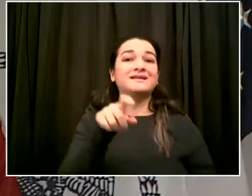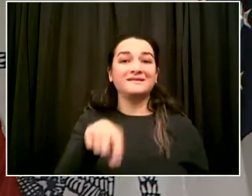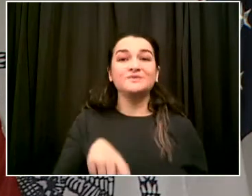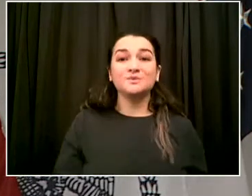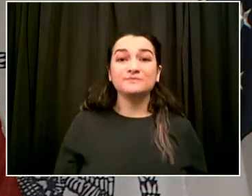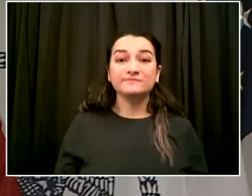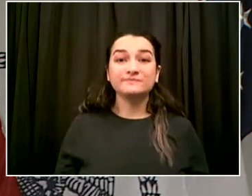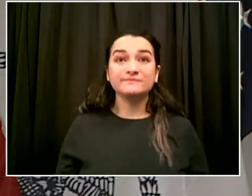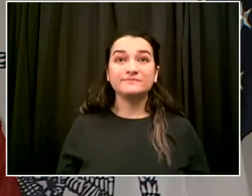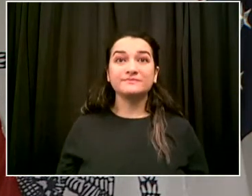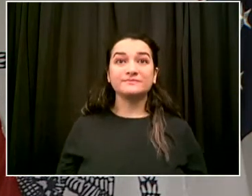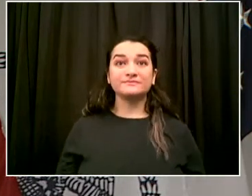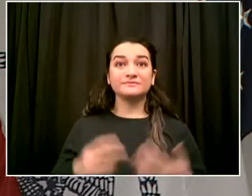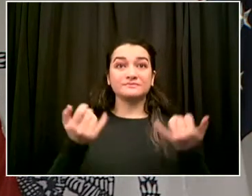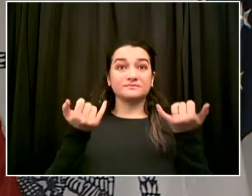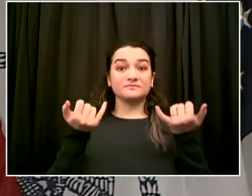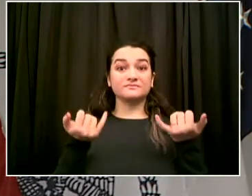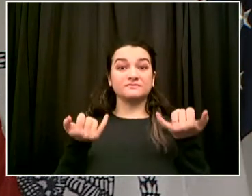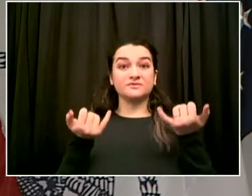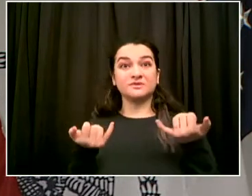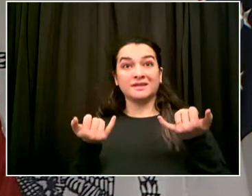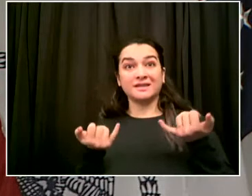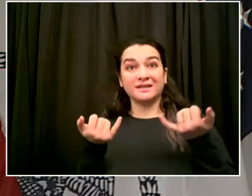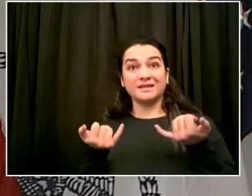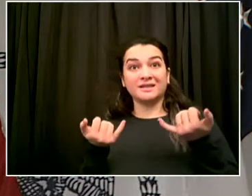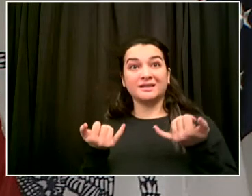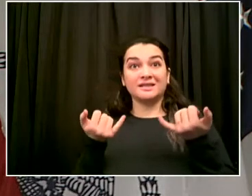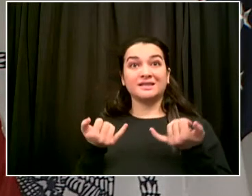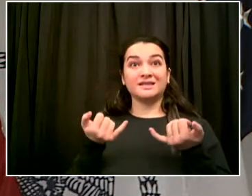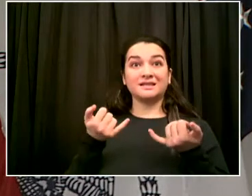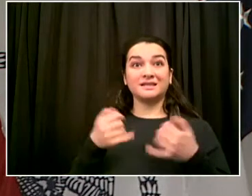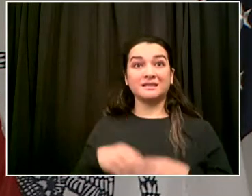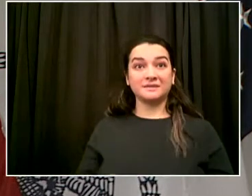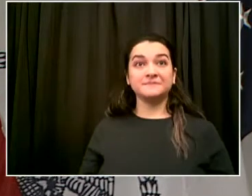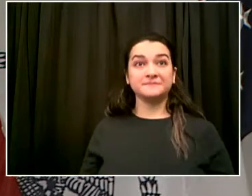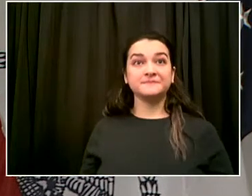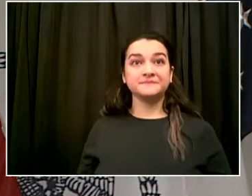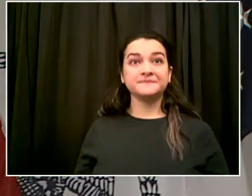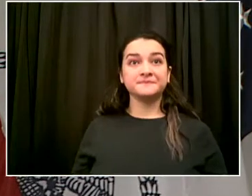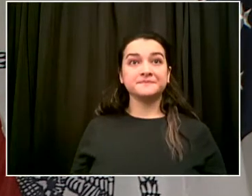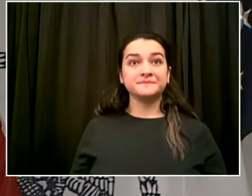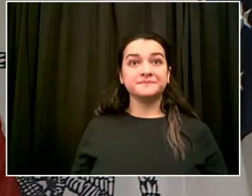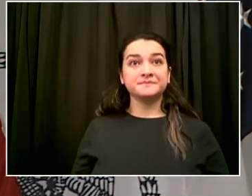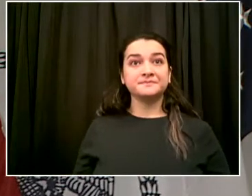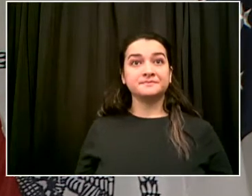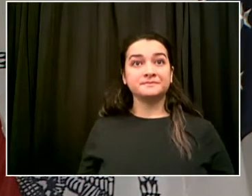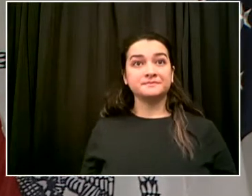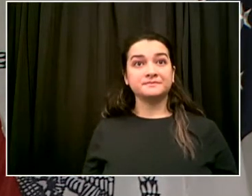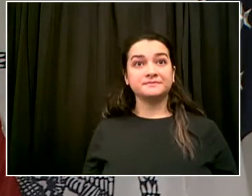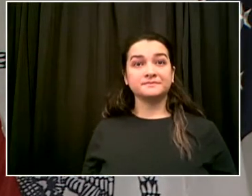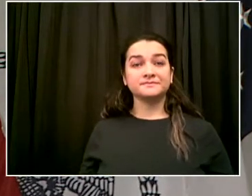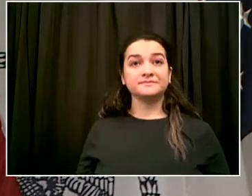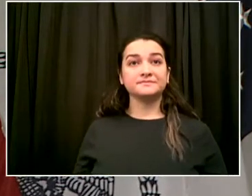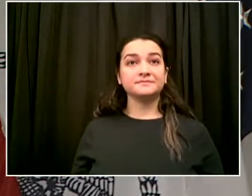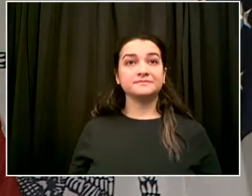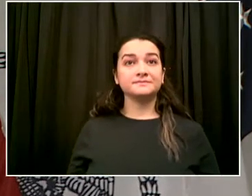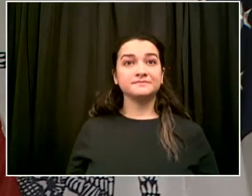SPOKE ABOUT WWT HAYOYOU SAW W LAST NIGHT, DO OYU U THINK ANYNY OFFICERS COULD FACE DISCIPLINARY